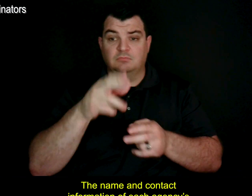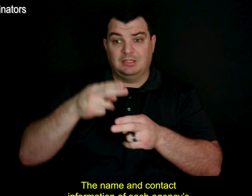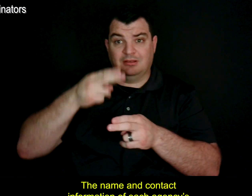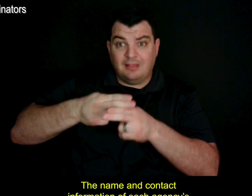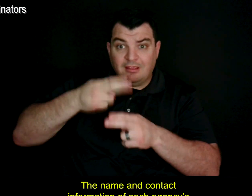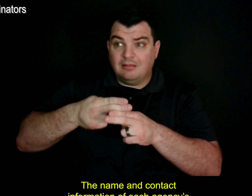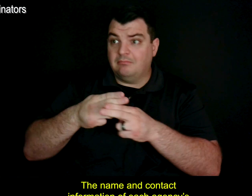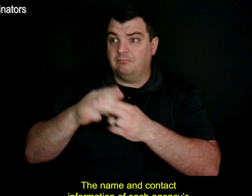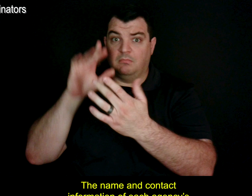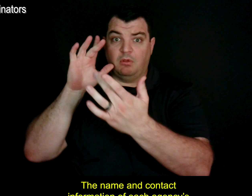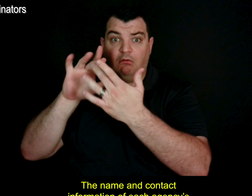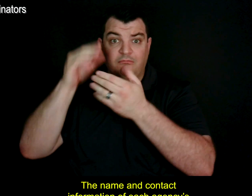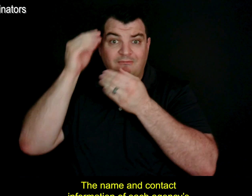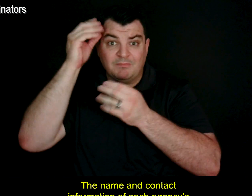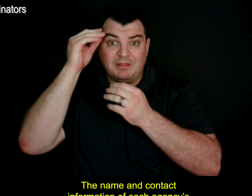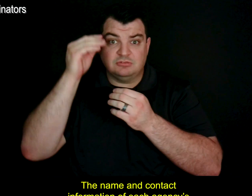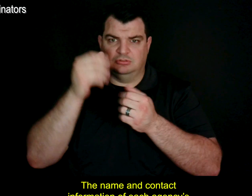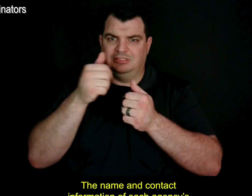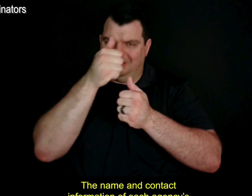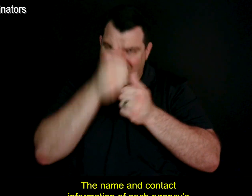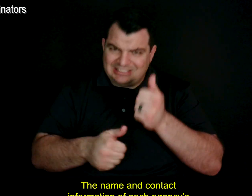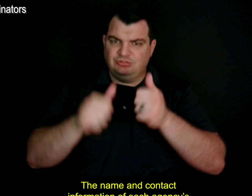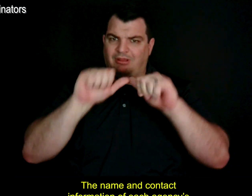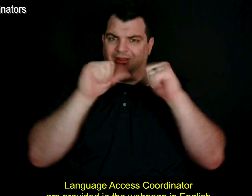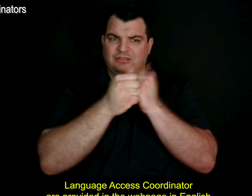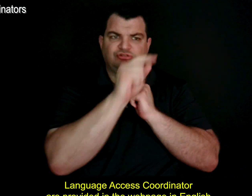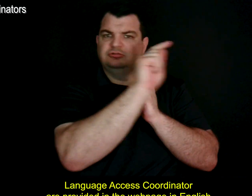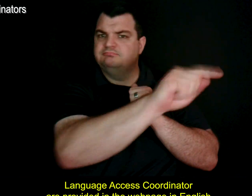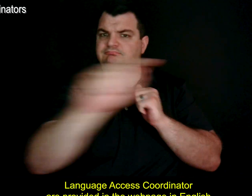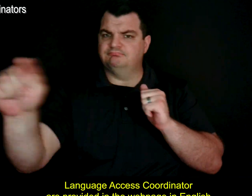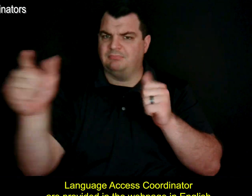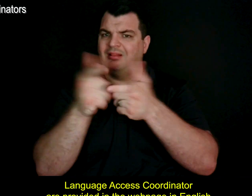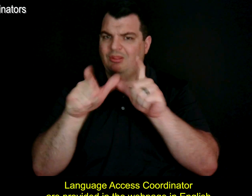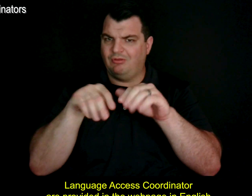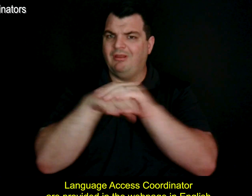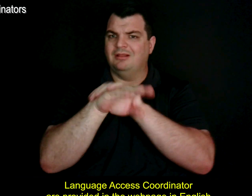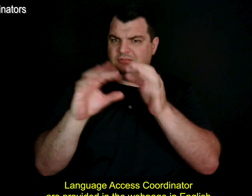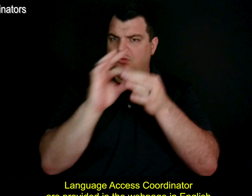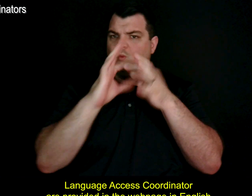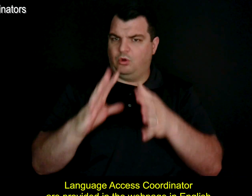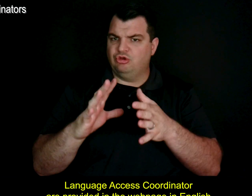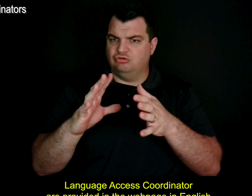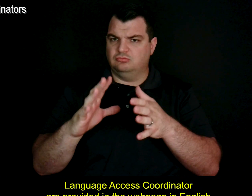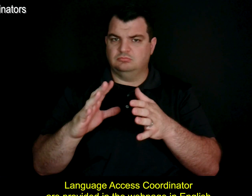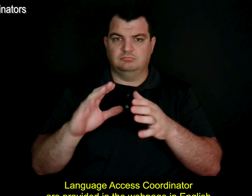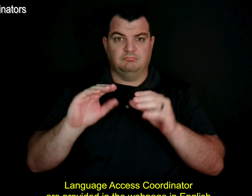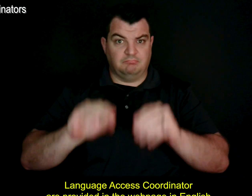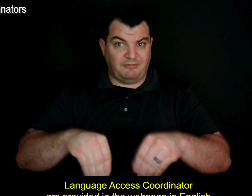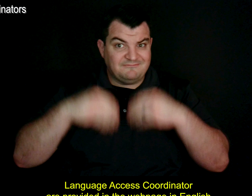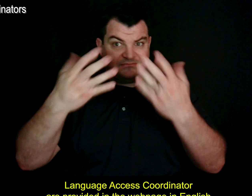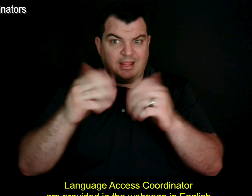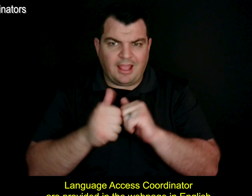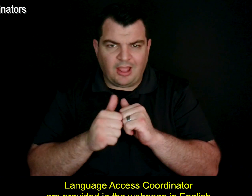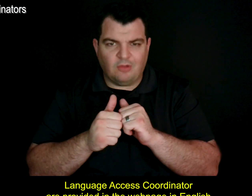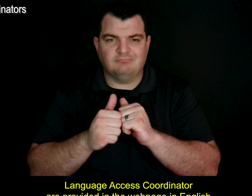The name and contact information of each agency’s Language Access Coordinator are provided in the webpage in English